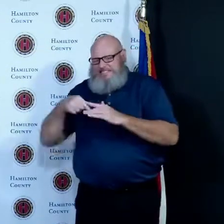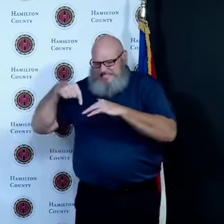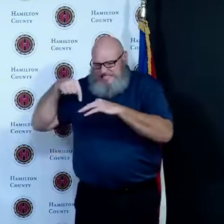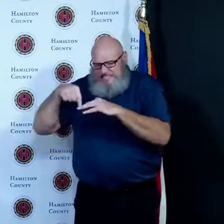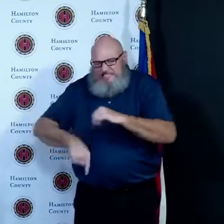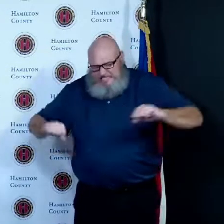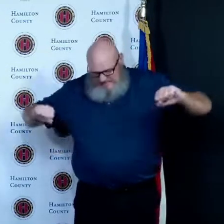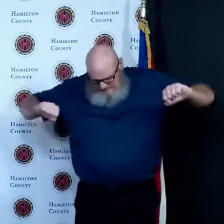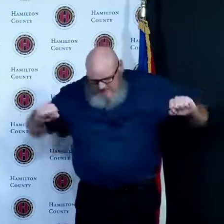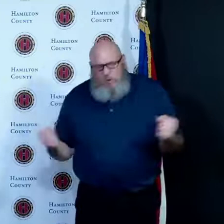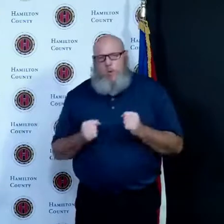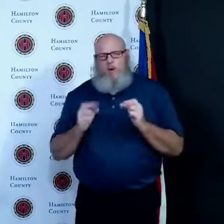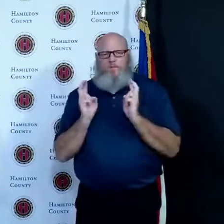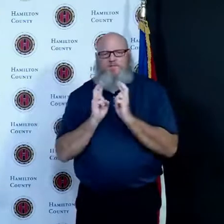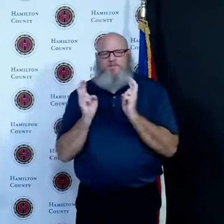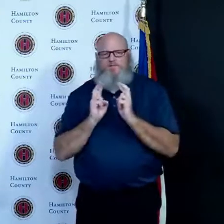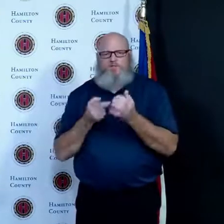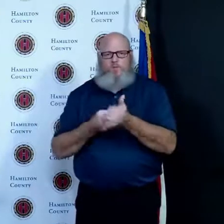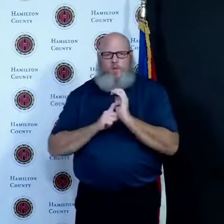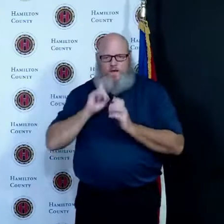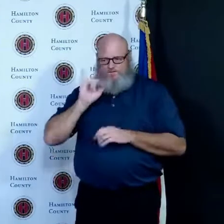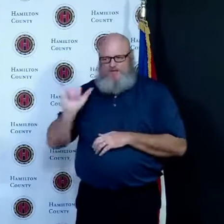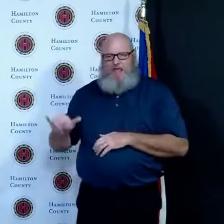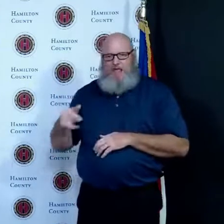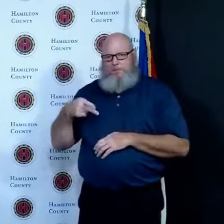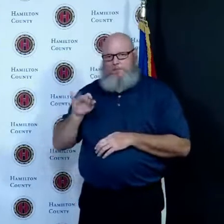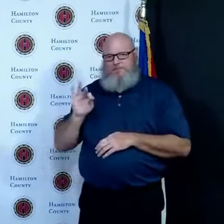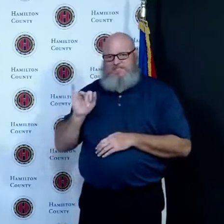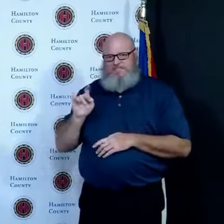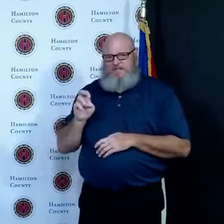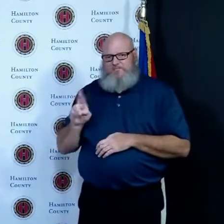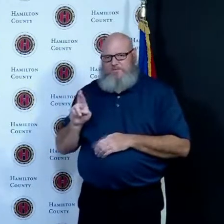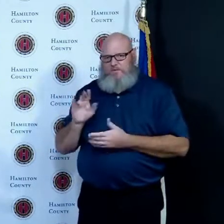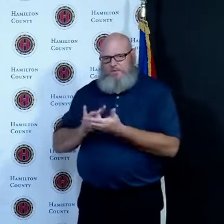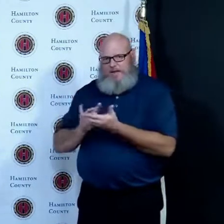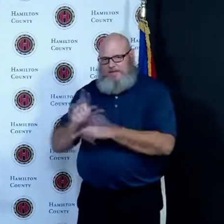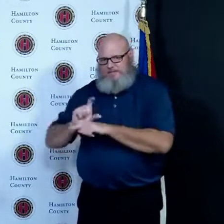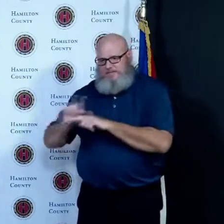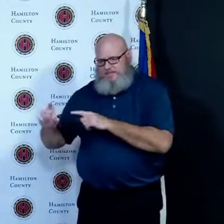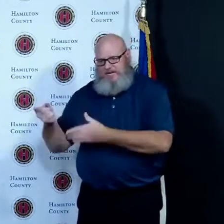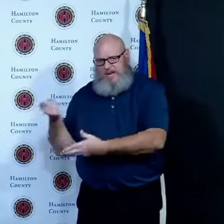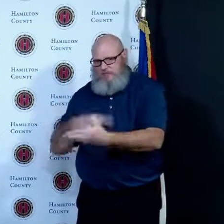are they delayed right now because we don't have enough vaccine wonderful question and I failed to